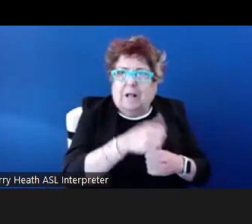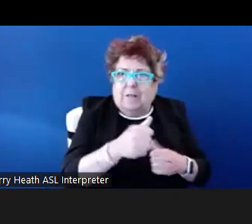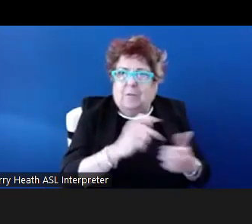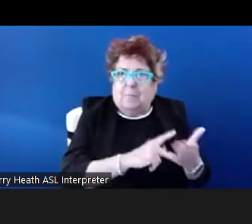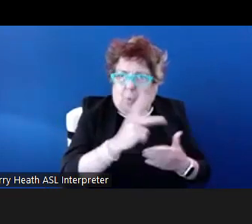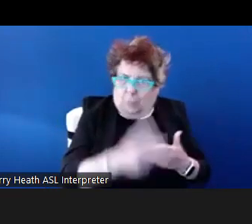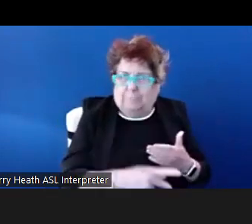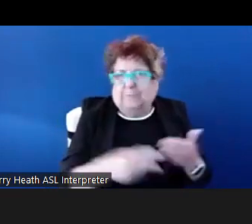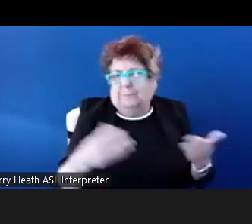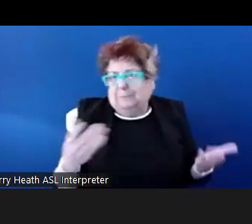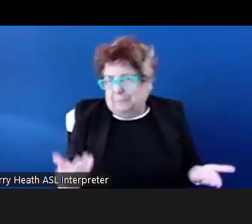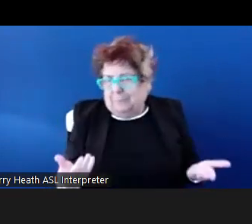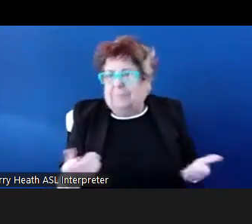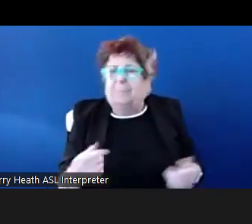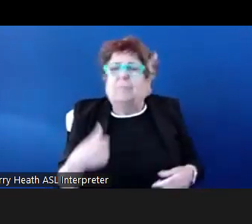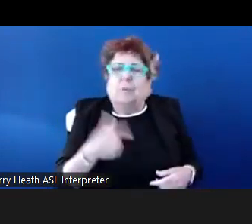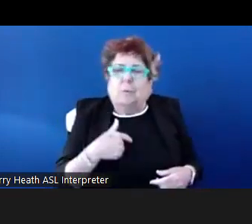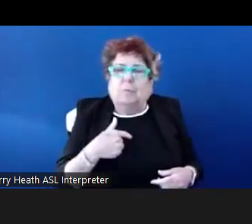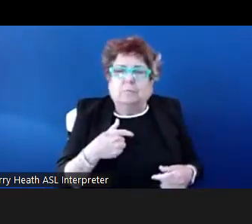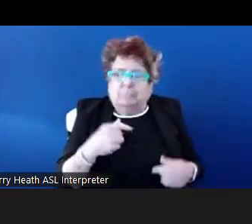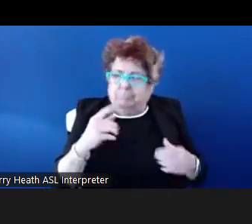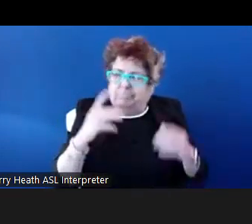So we launched this accelerator as the